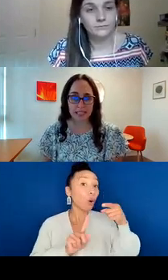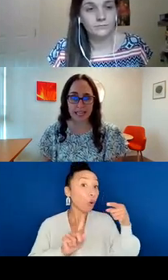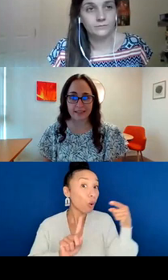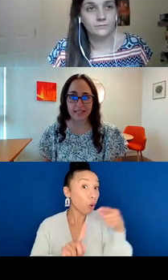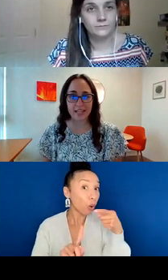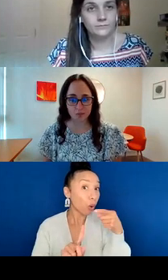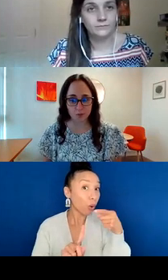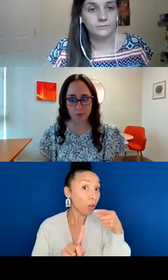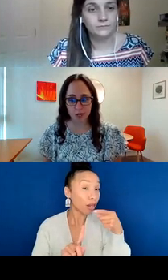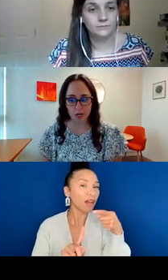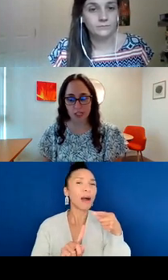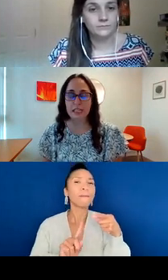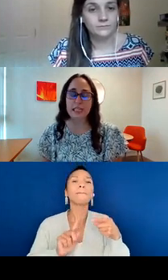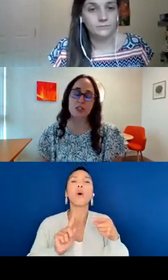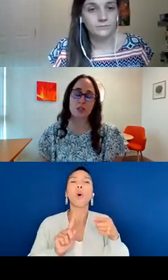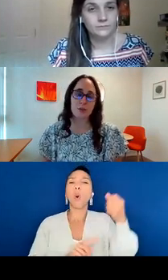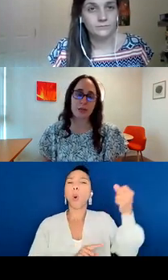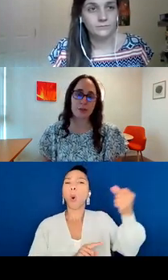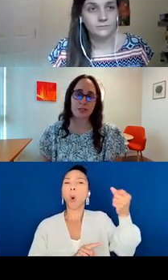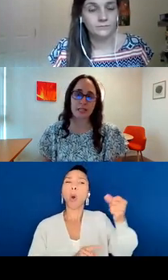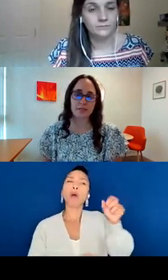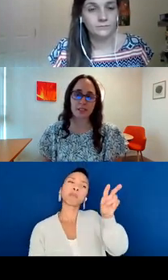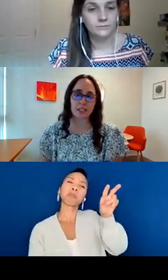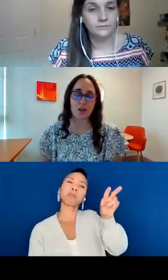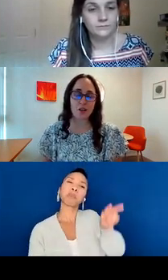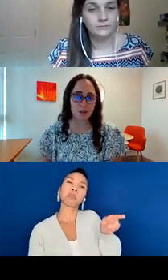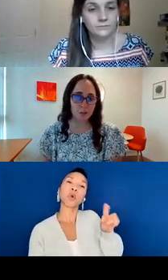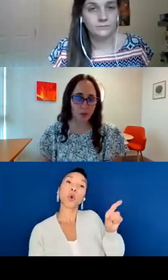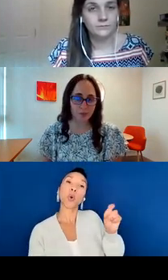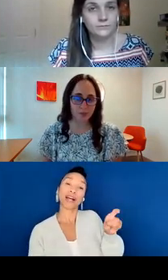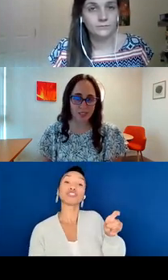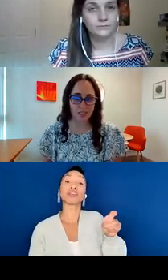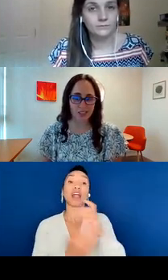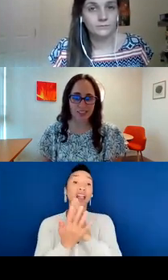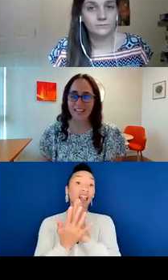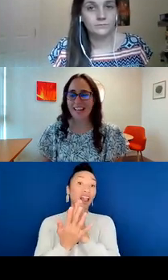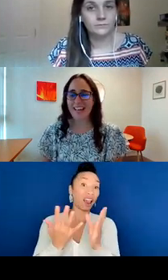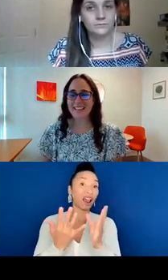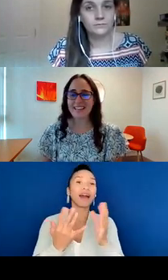verbally at the end of the webinar so that we're able to cover all the important material